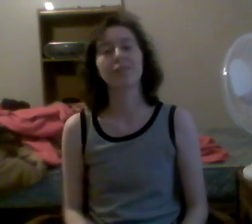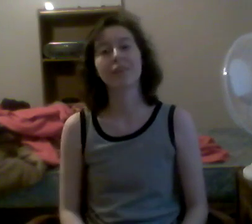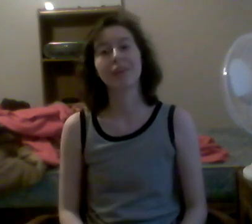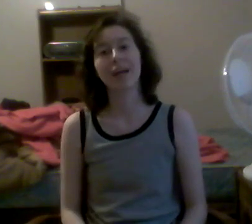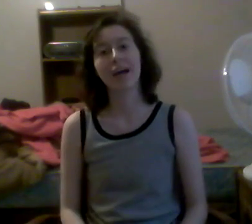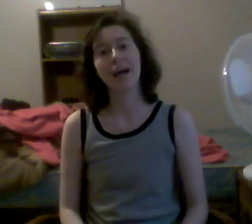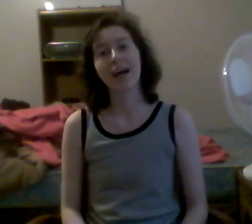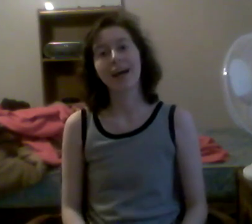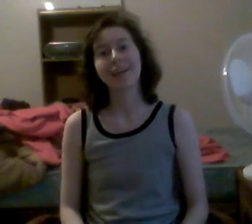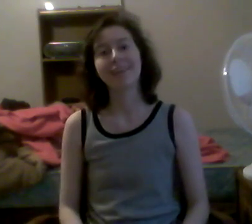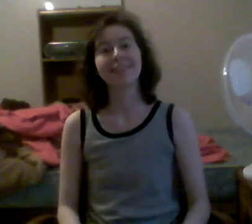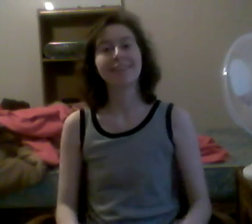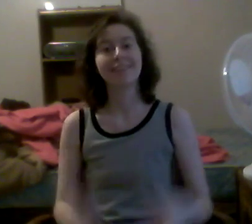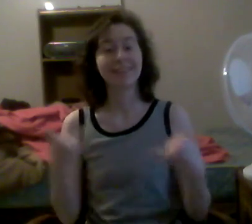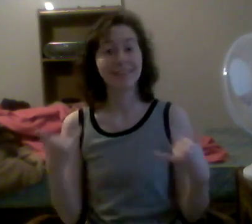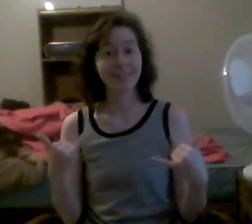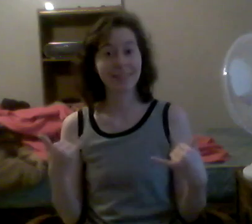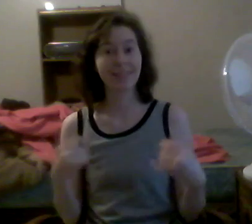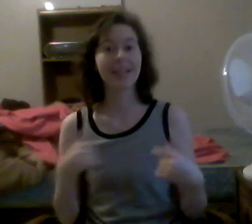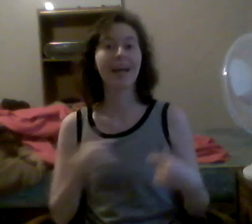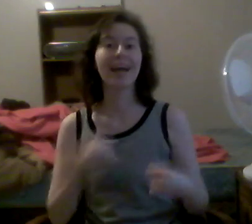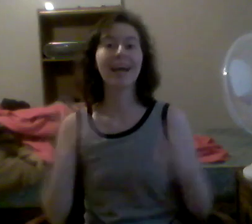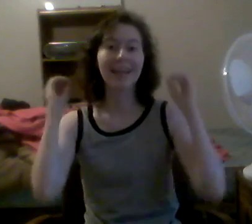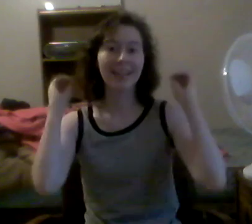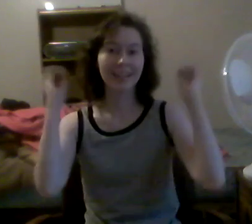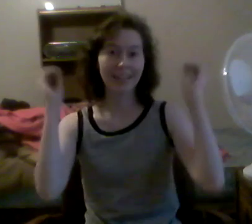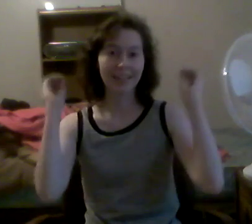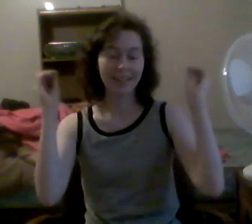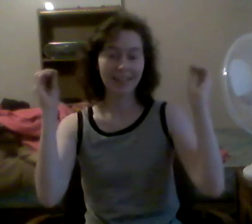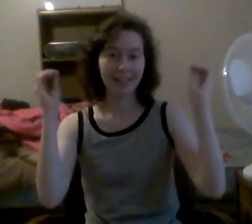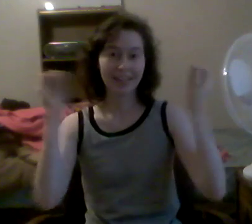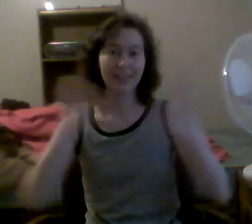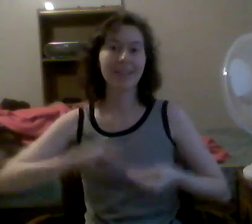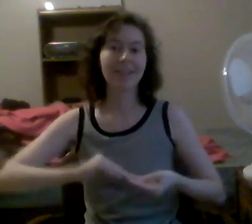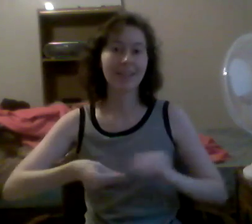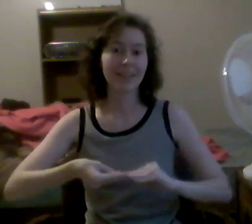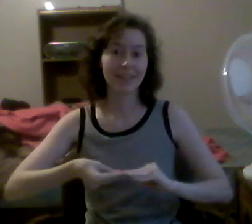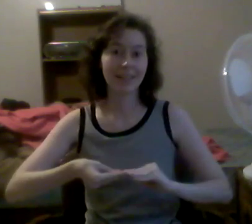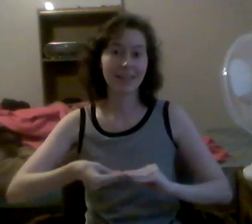today I teach numbers